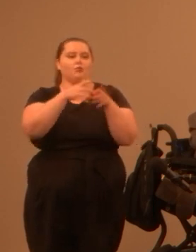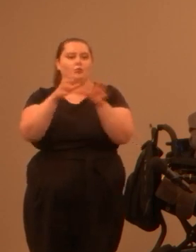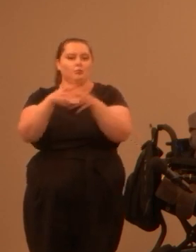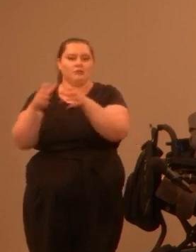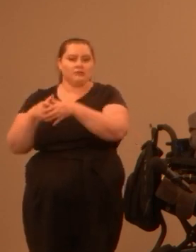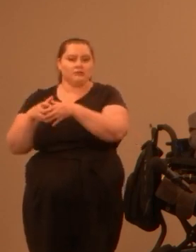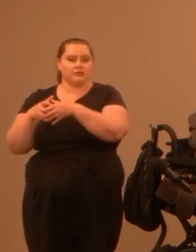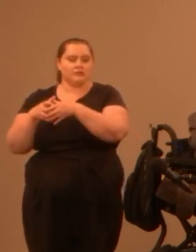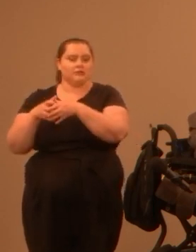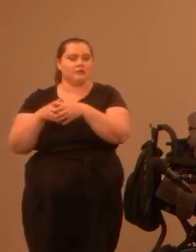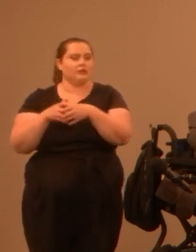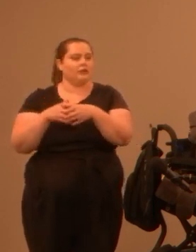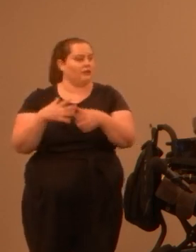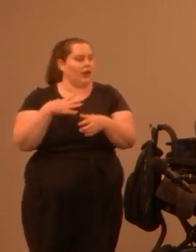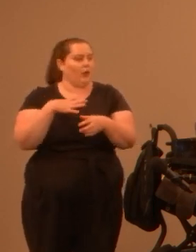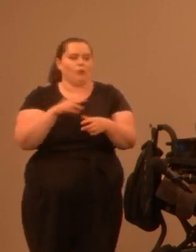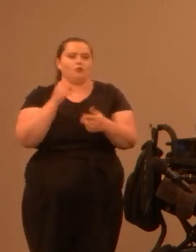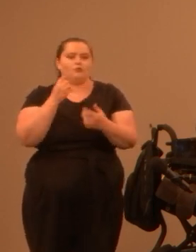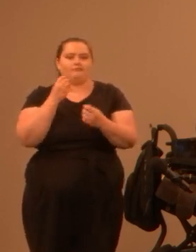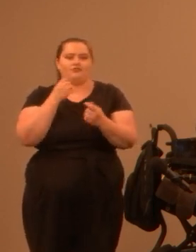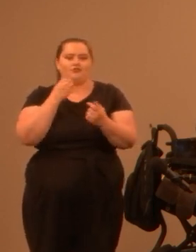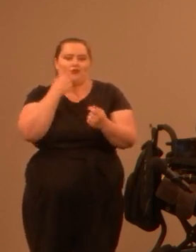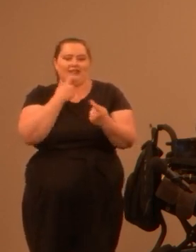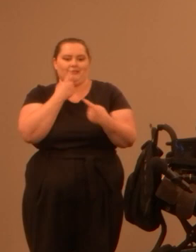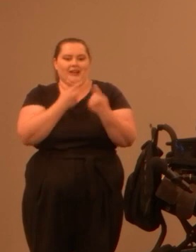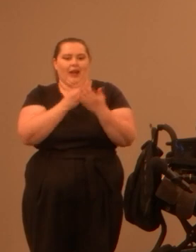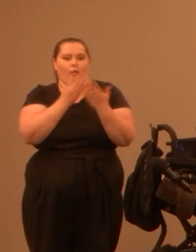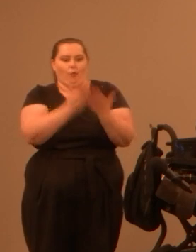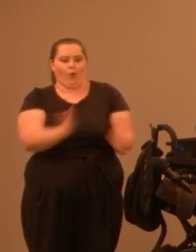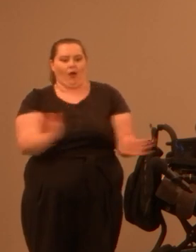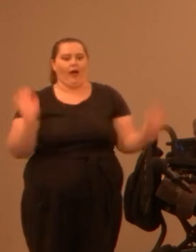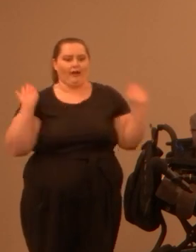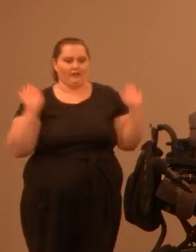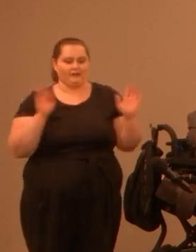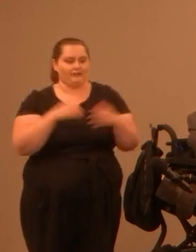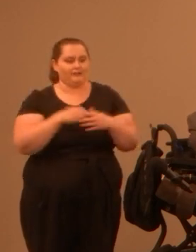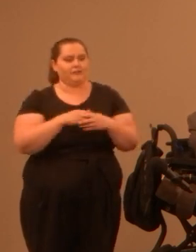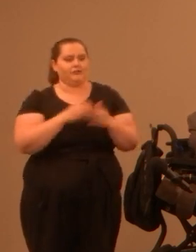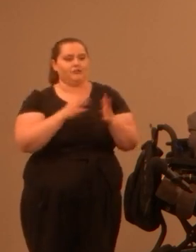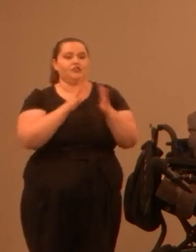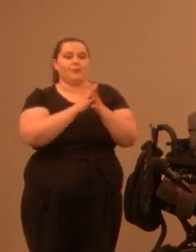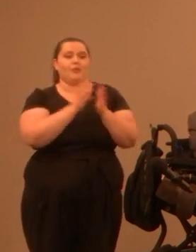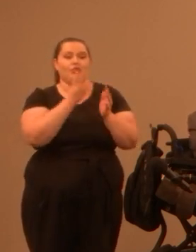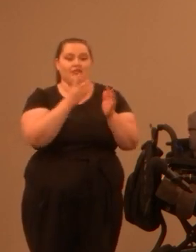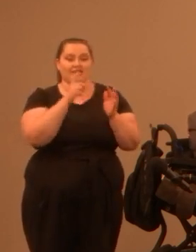a sense of how wide that groupage is. The W3C we all know, but actually